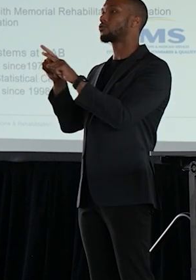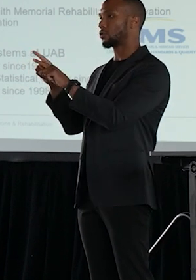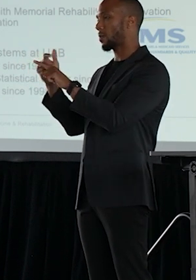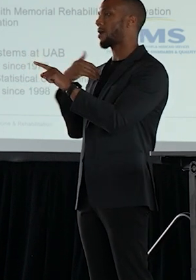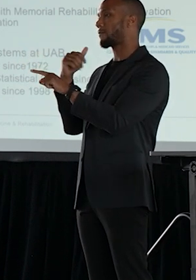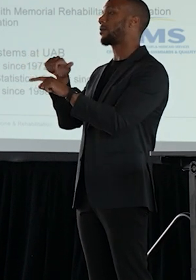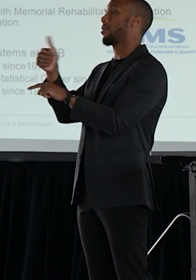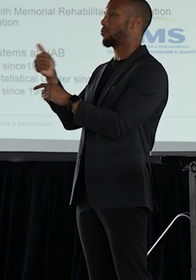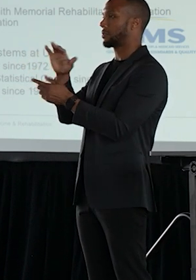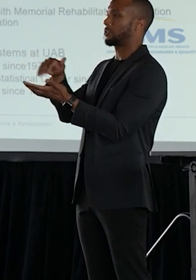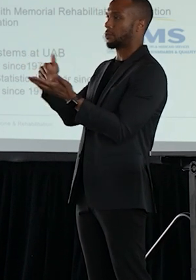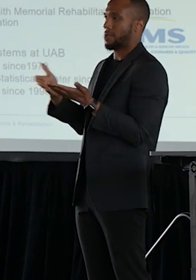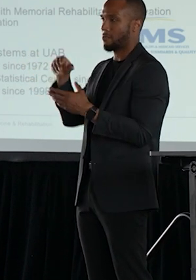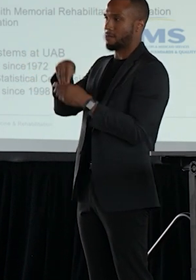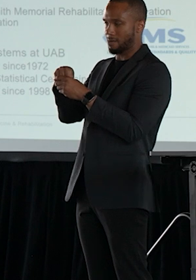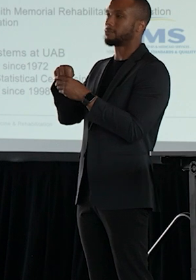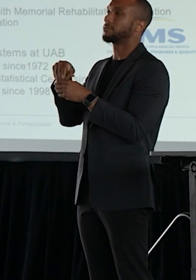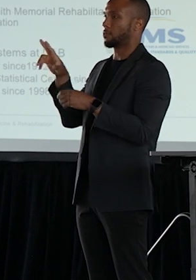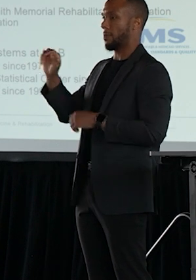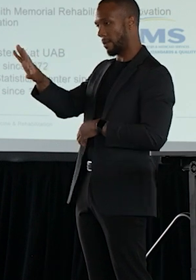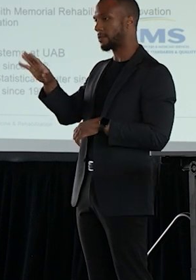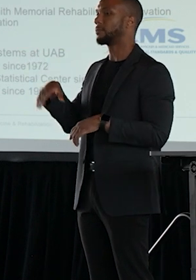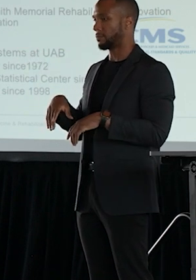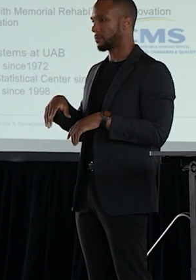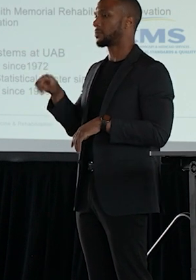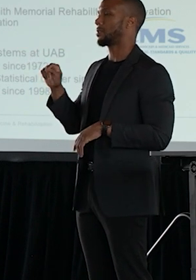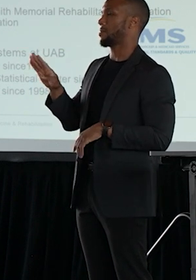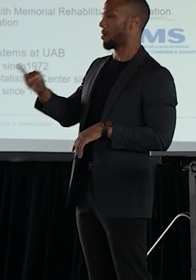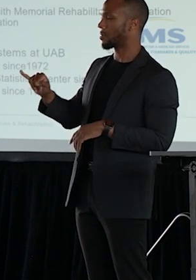house. So definitely, students here, researcher here, trainee